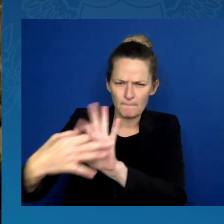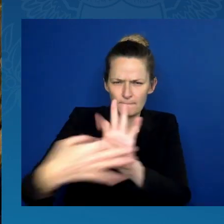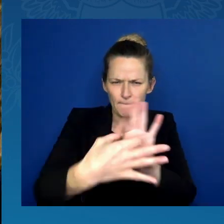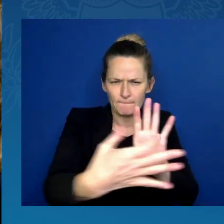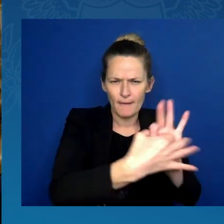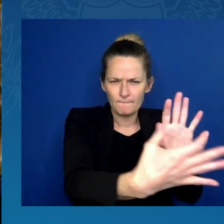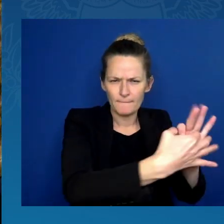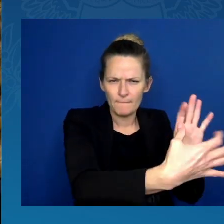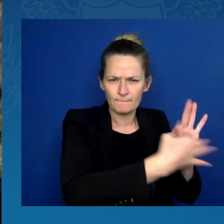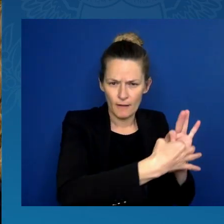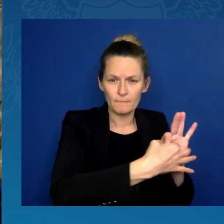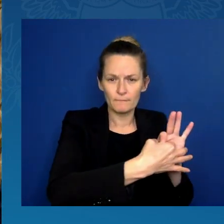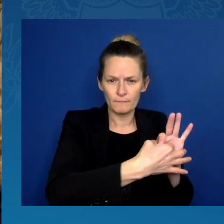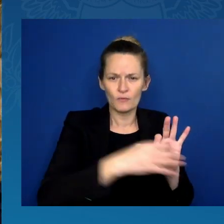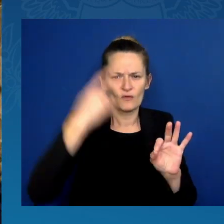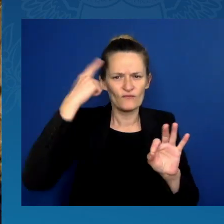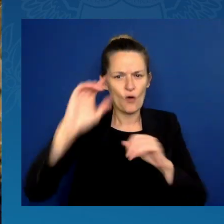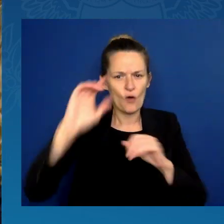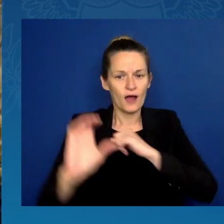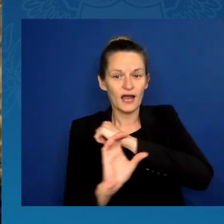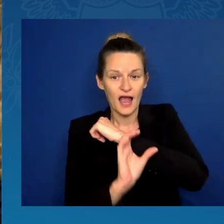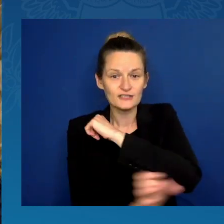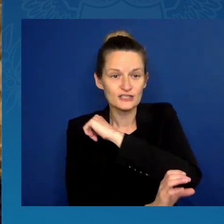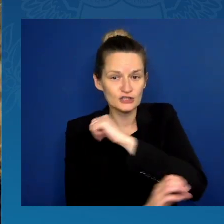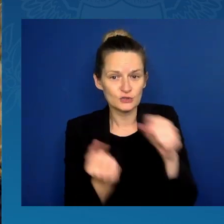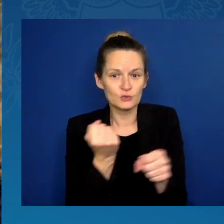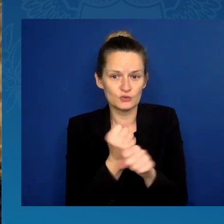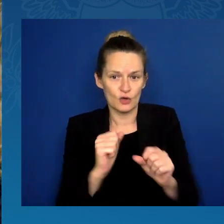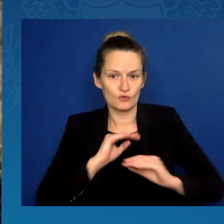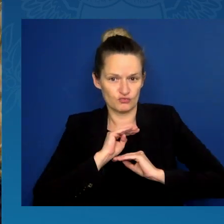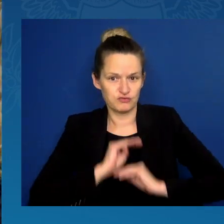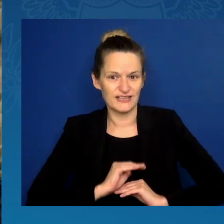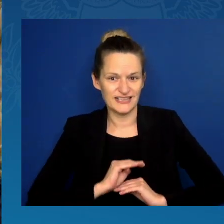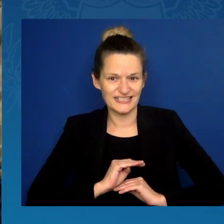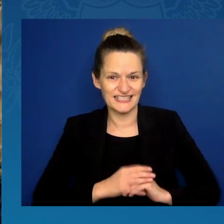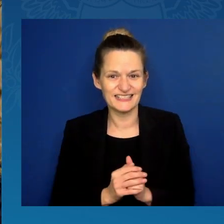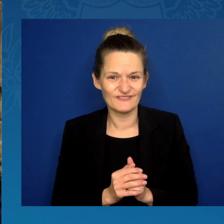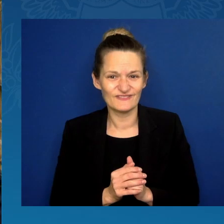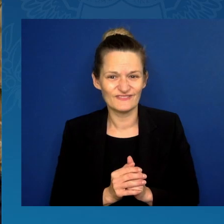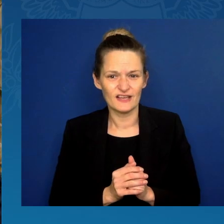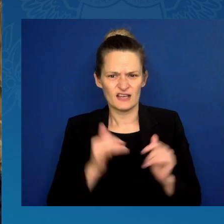It felt great to be part of a movement of Kansans with a goal of defeating the amendment